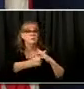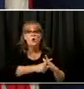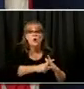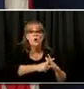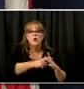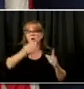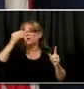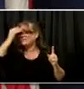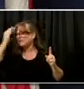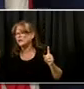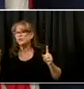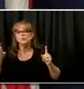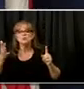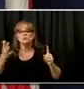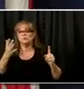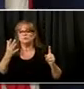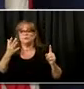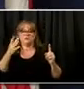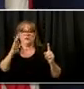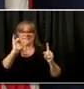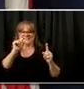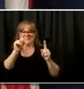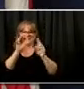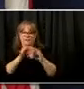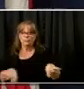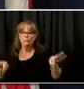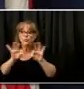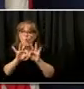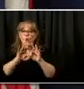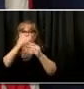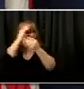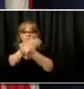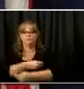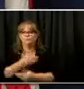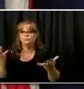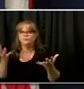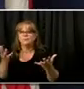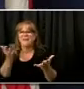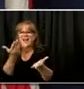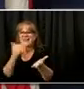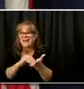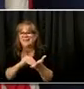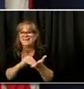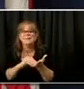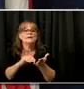This message is important just beyond Count Day. The message is about students enrolling